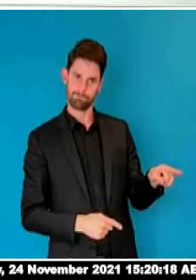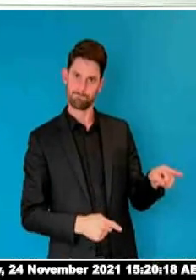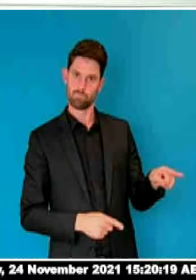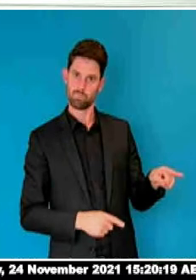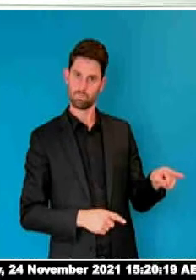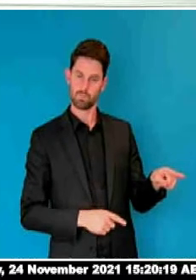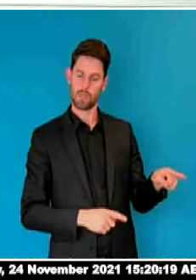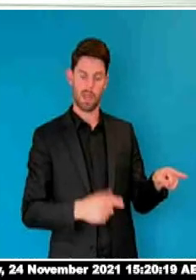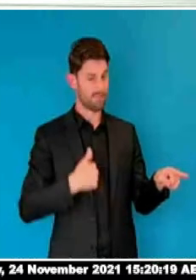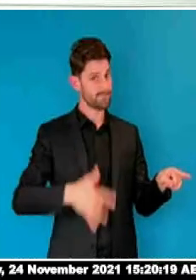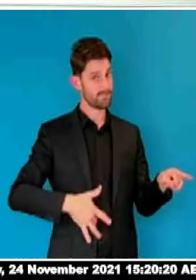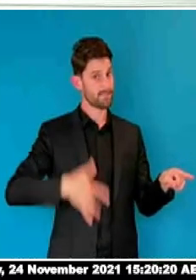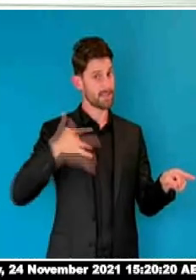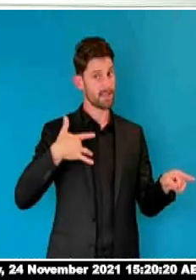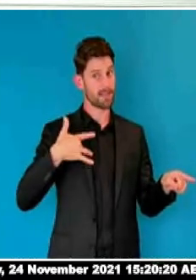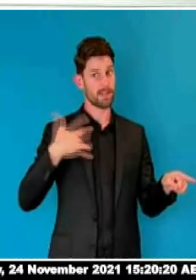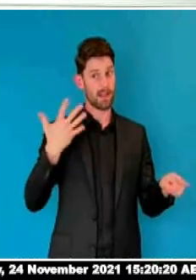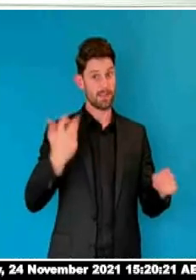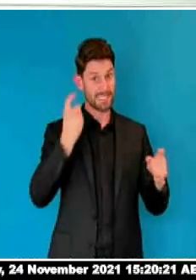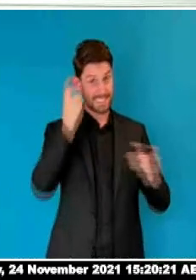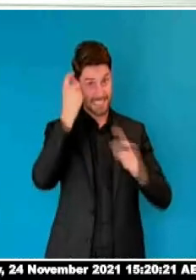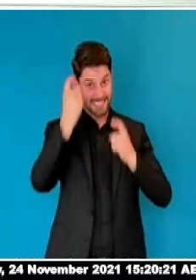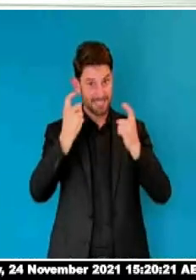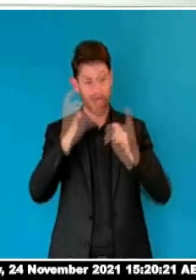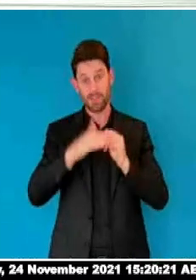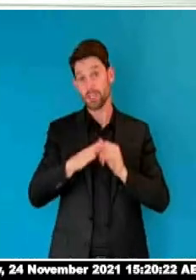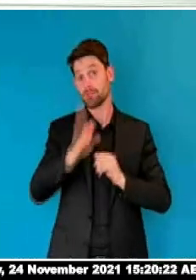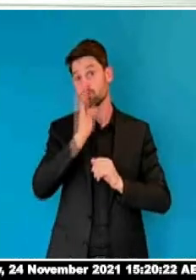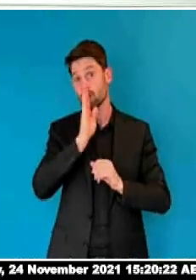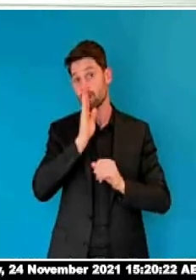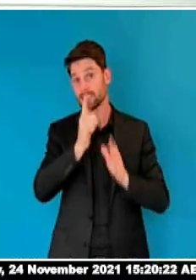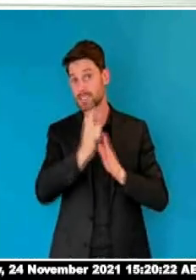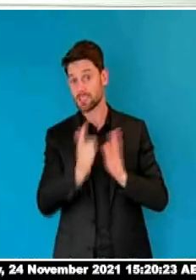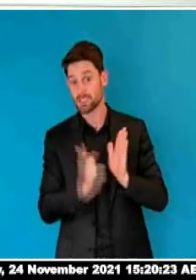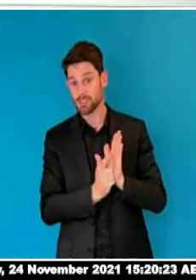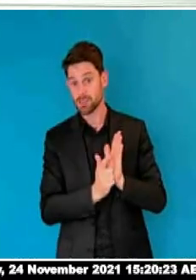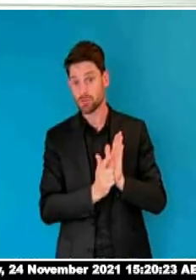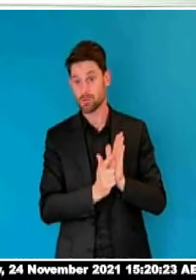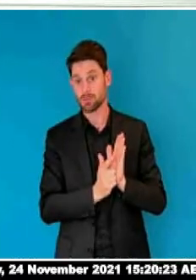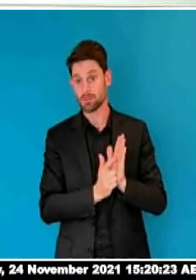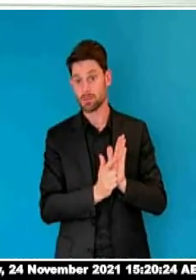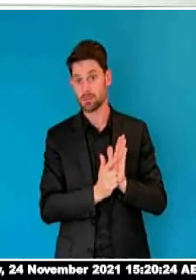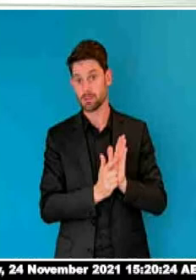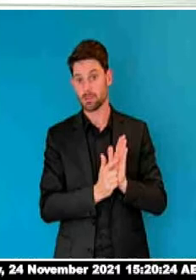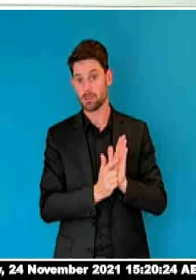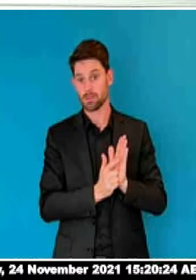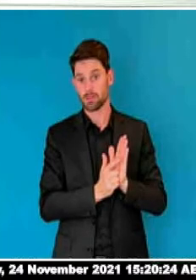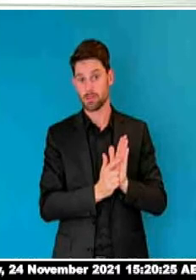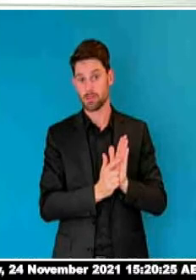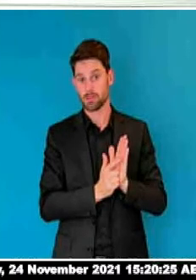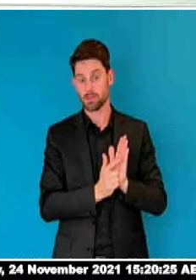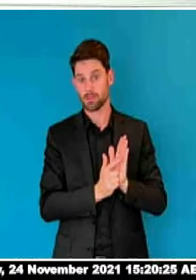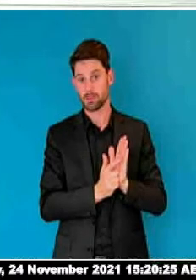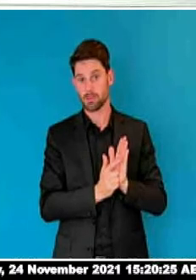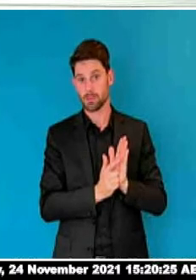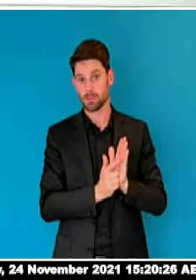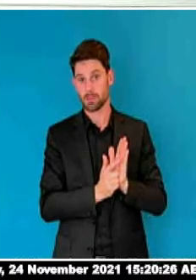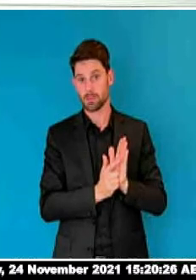as implications of privacy legislation, there may be implications in terms